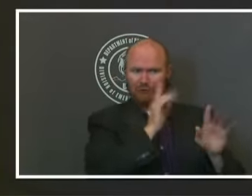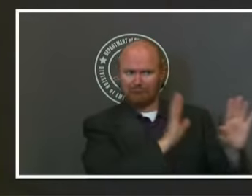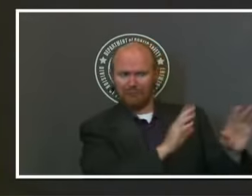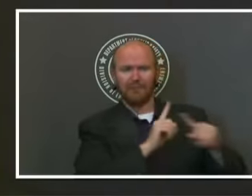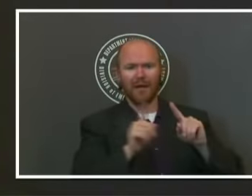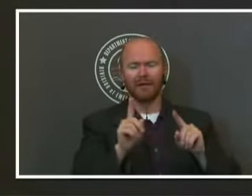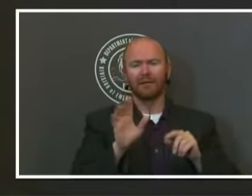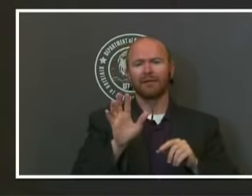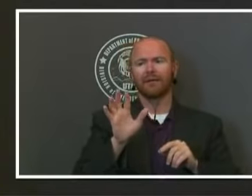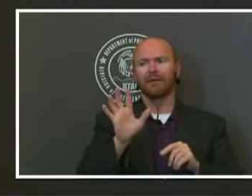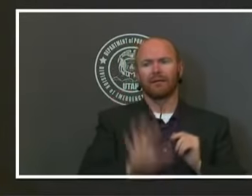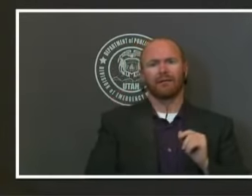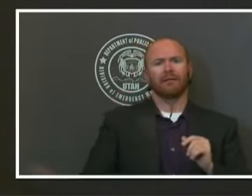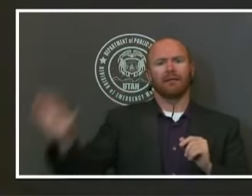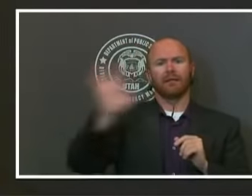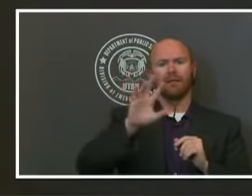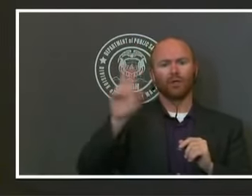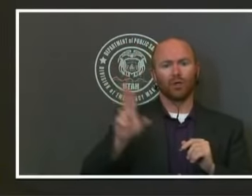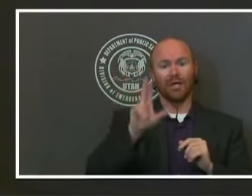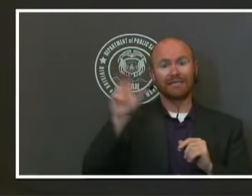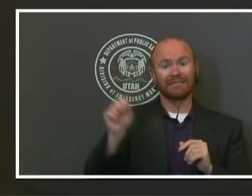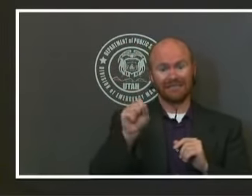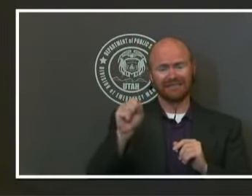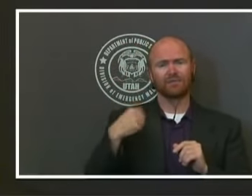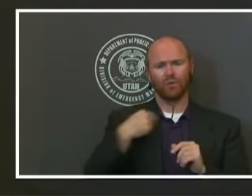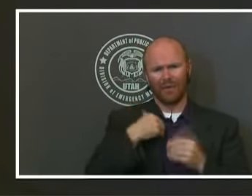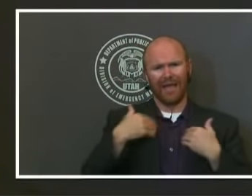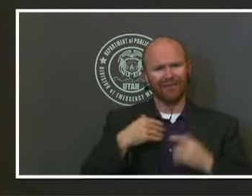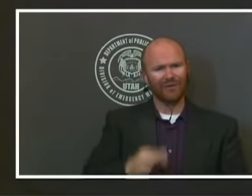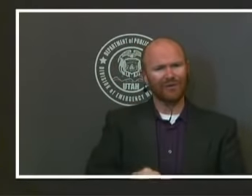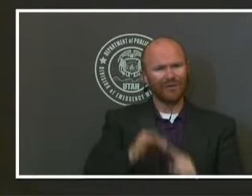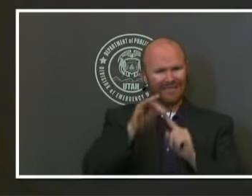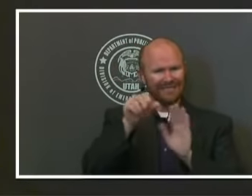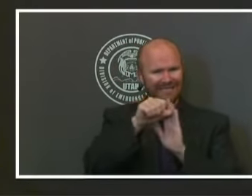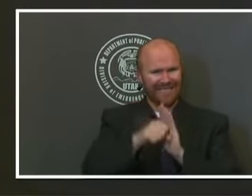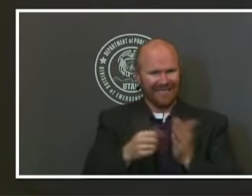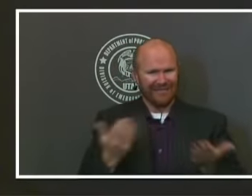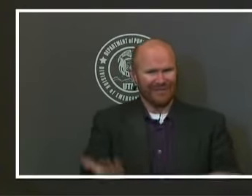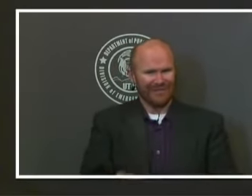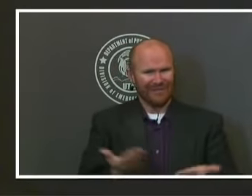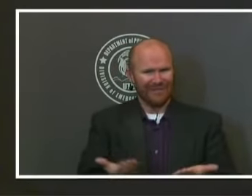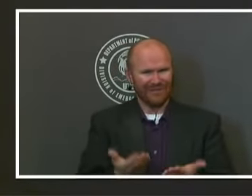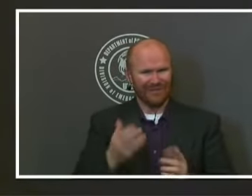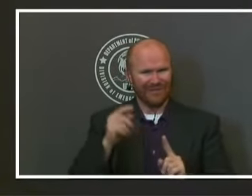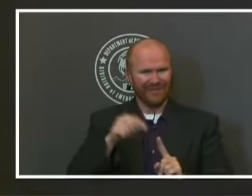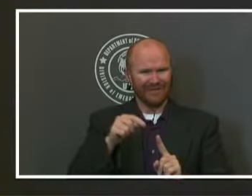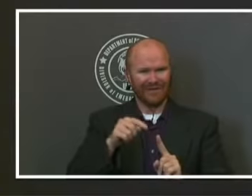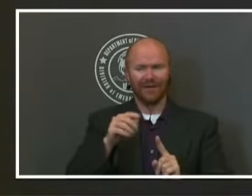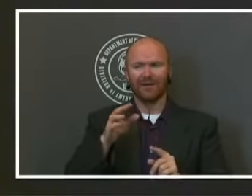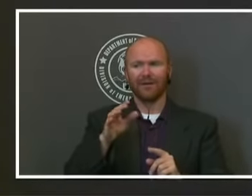but particularly we have a unique system here in the United